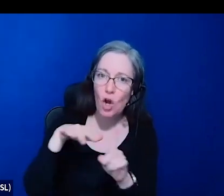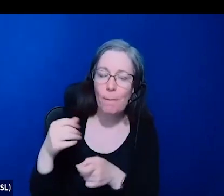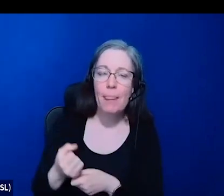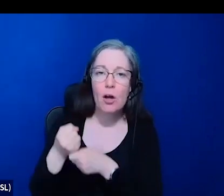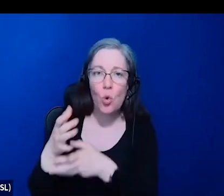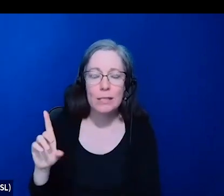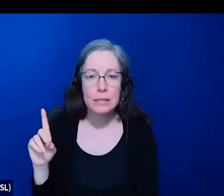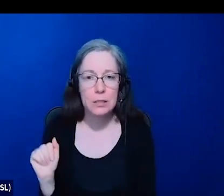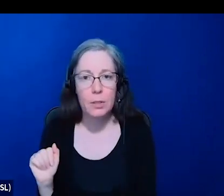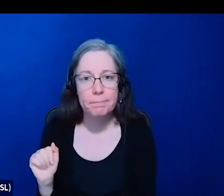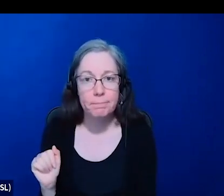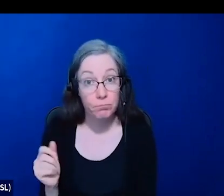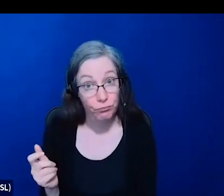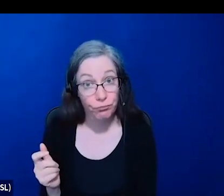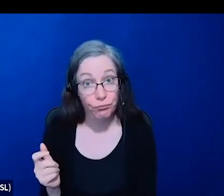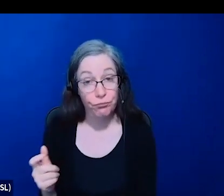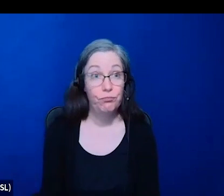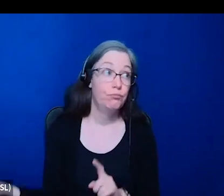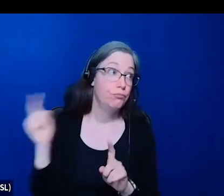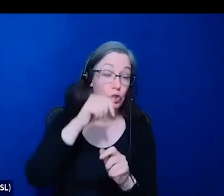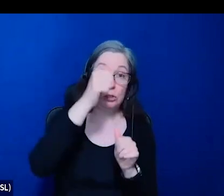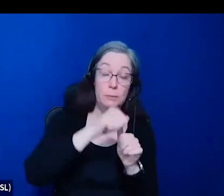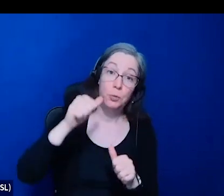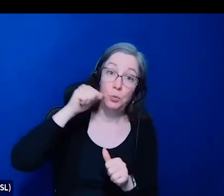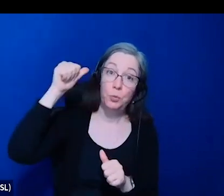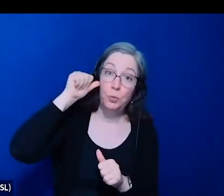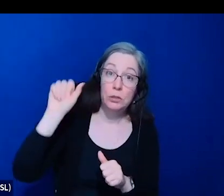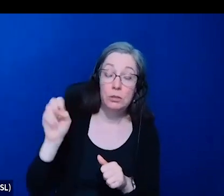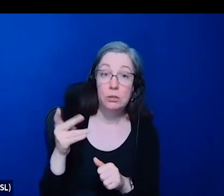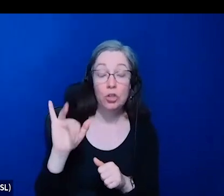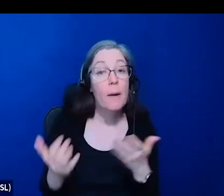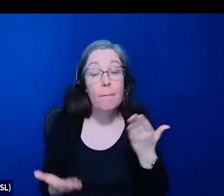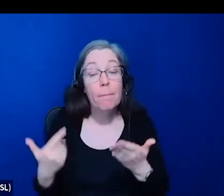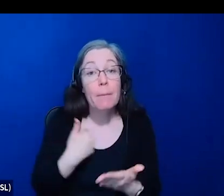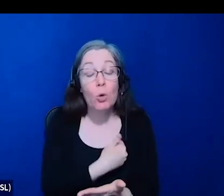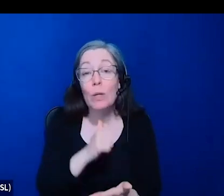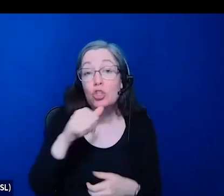Ashley's keynote yesterday, it's going to happen. We might not send disabled people into space,